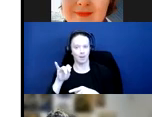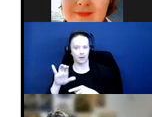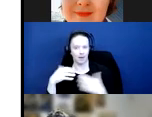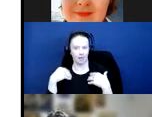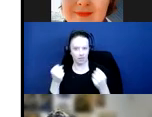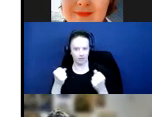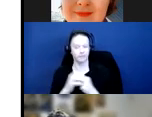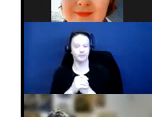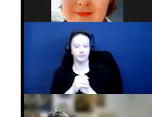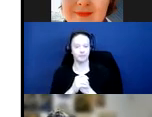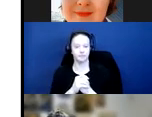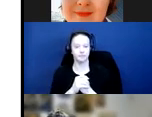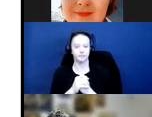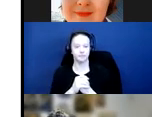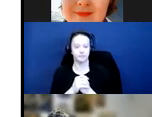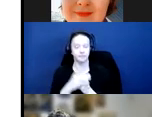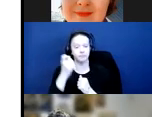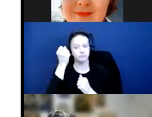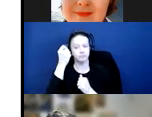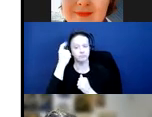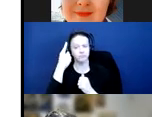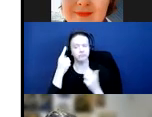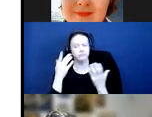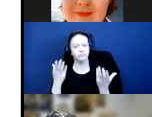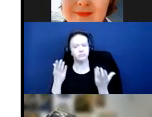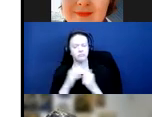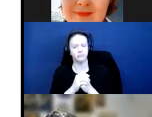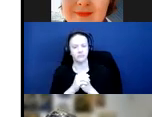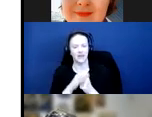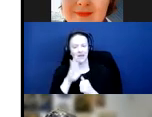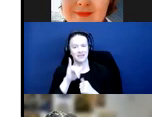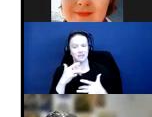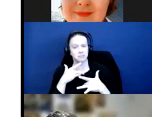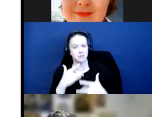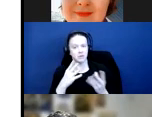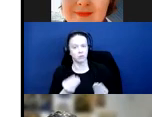And they basically provide some other opportunities to engage.